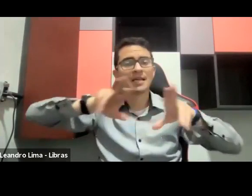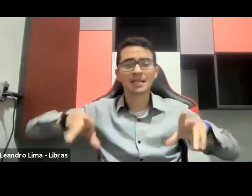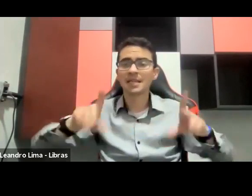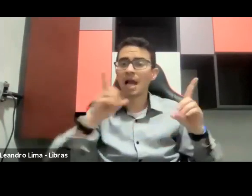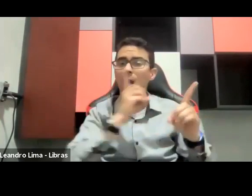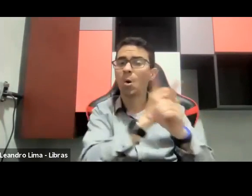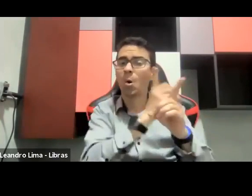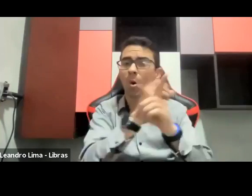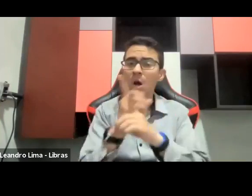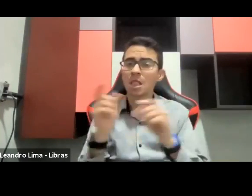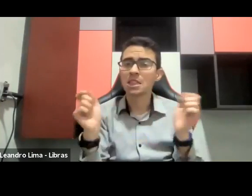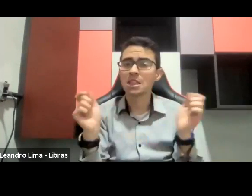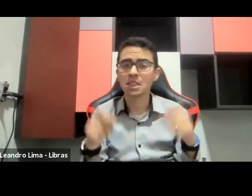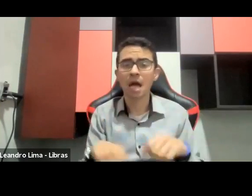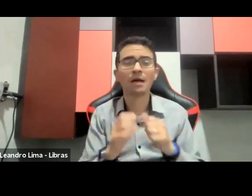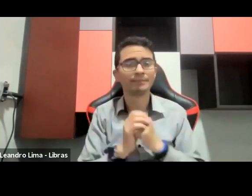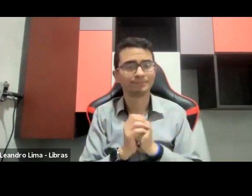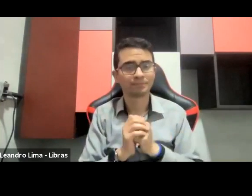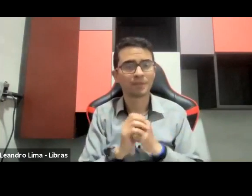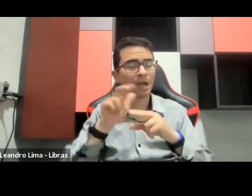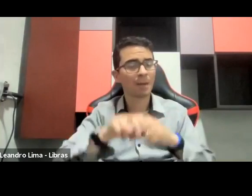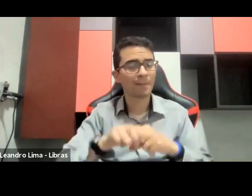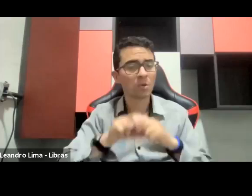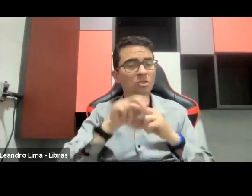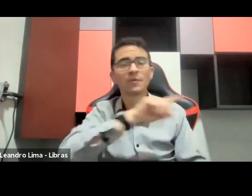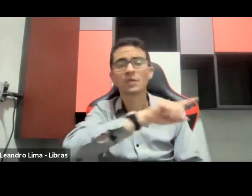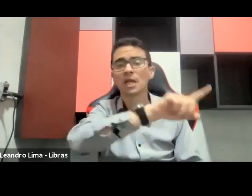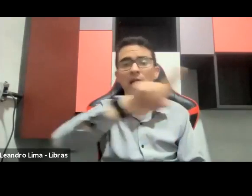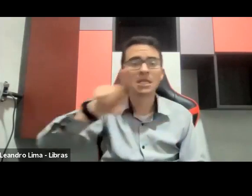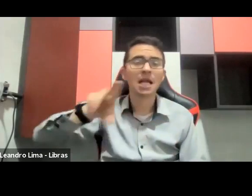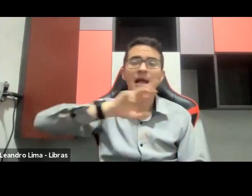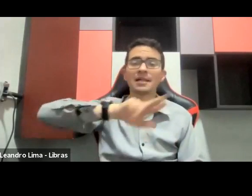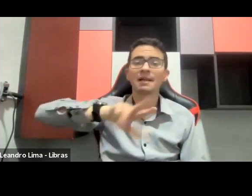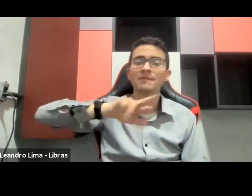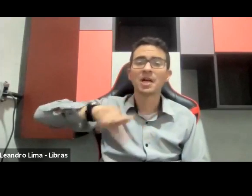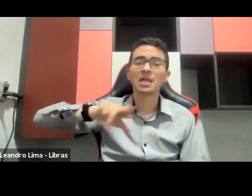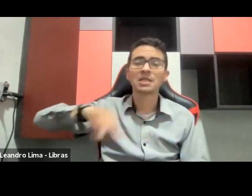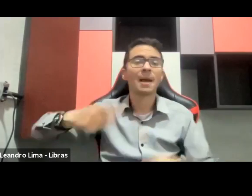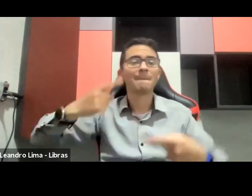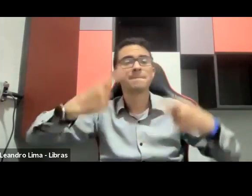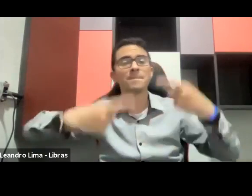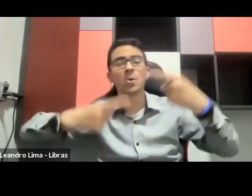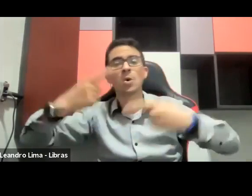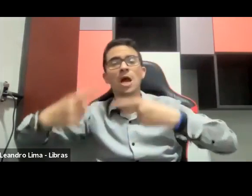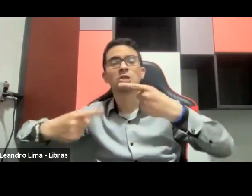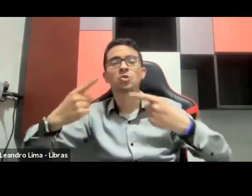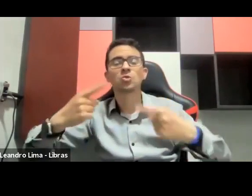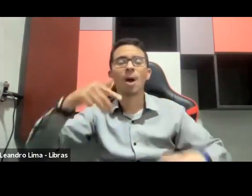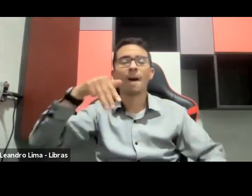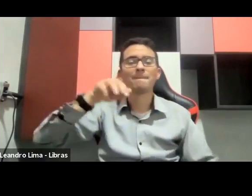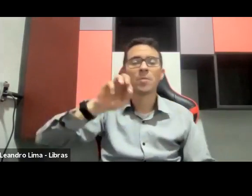t for don't understand t for understanding all ages for understanding all ages, I think. bullies political more moral. al or even religious